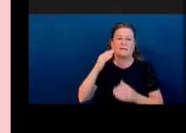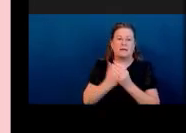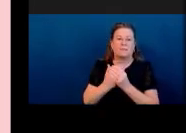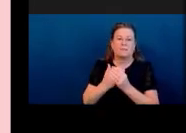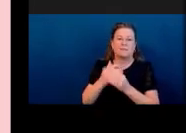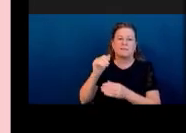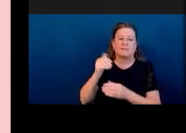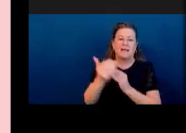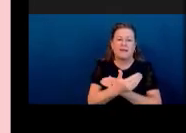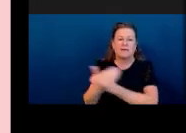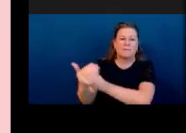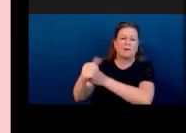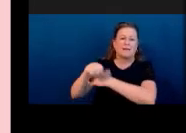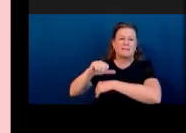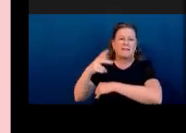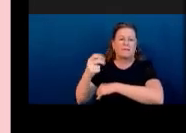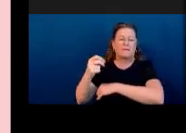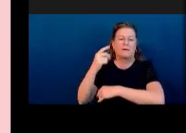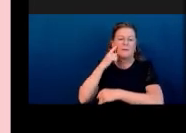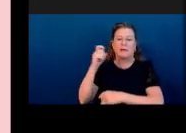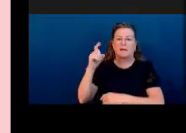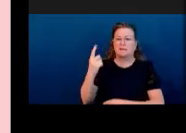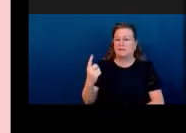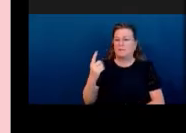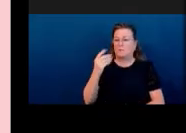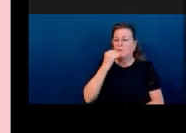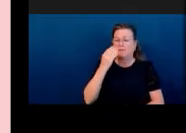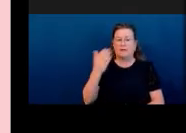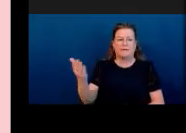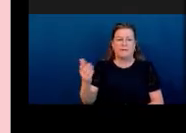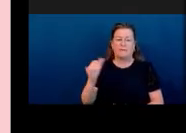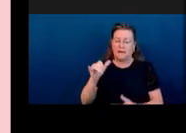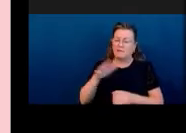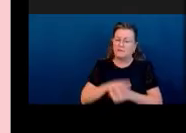morning, because that's all that he would eat, and that was a big stressor for all of them.